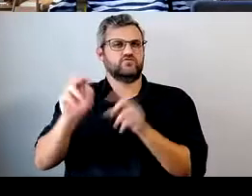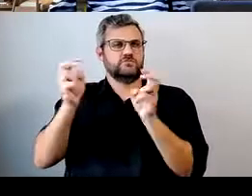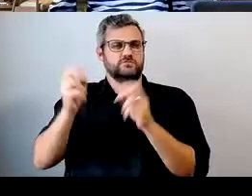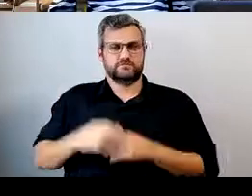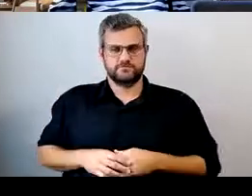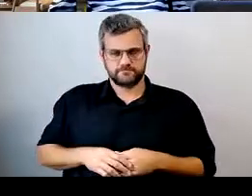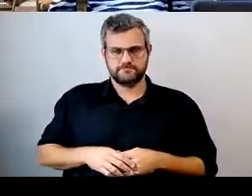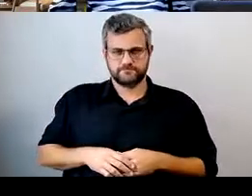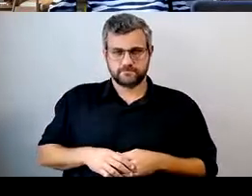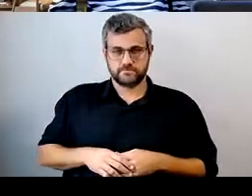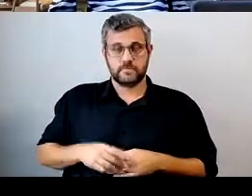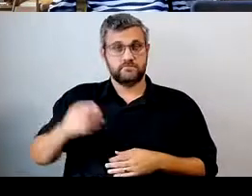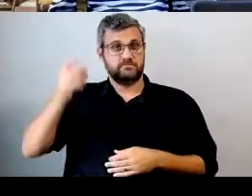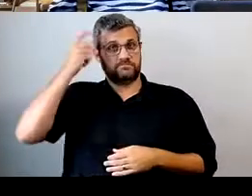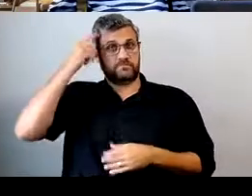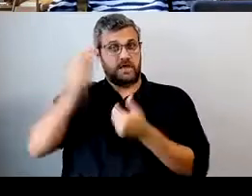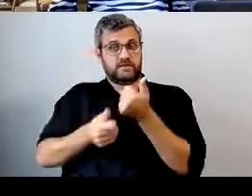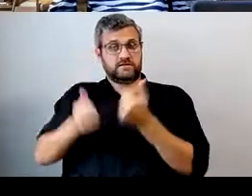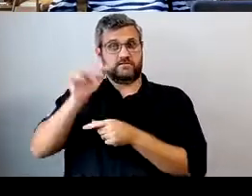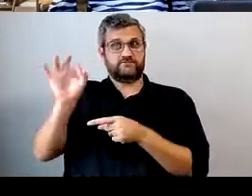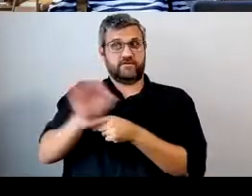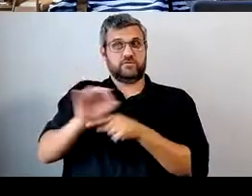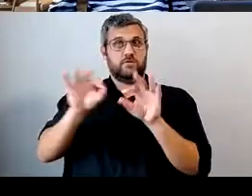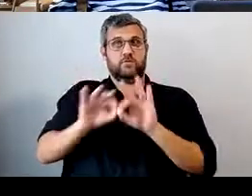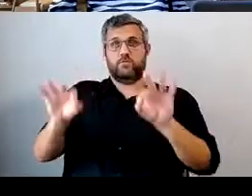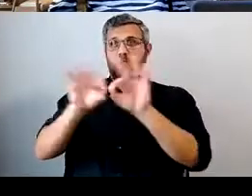So with executive function is an important piece of therapy